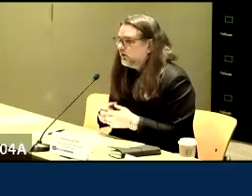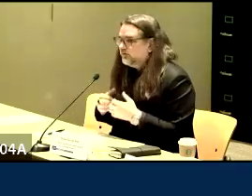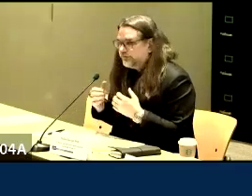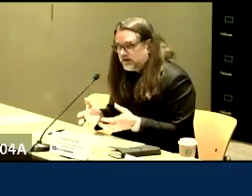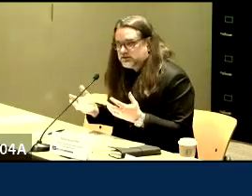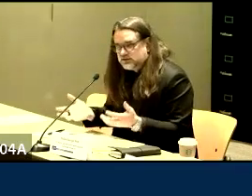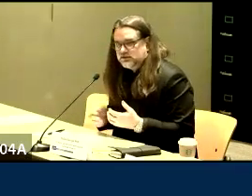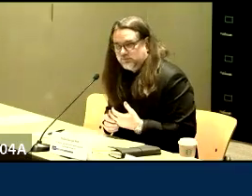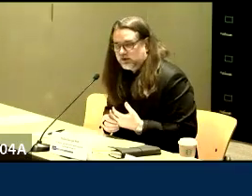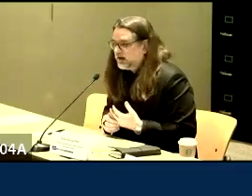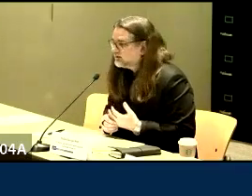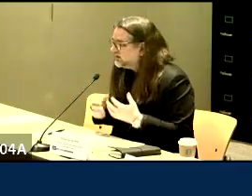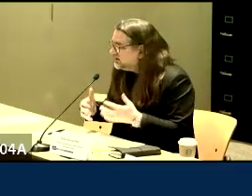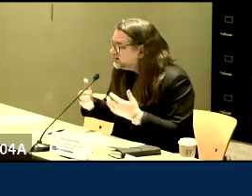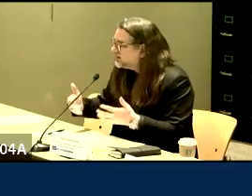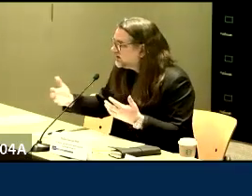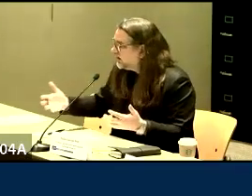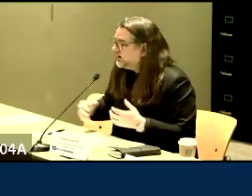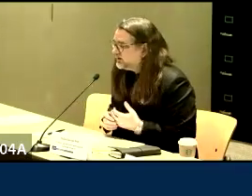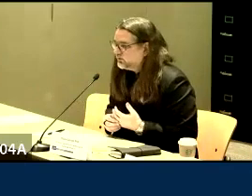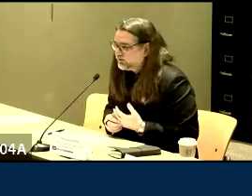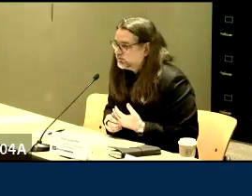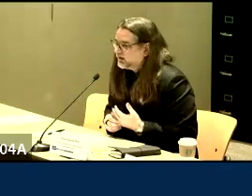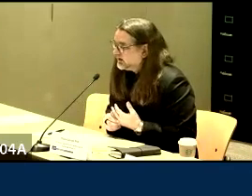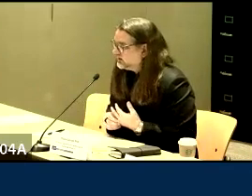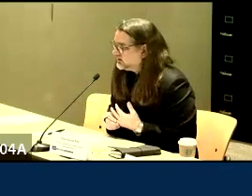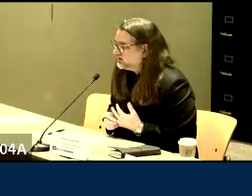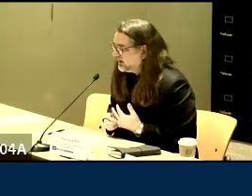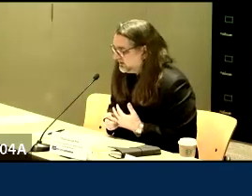where infectious disease forecasting is as common as weather forecasting is today.